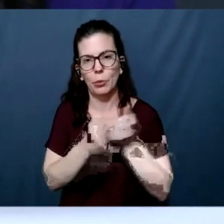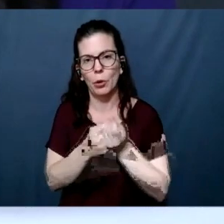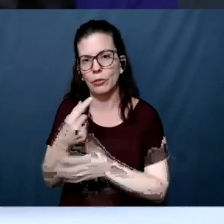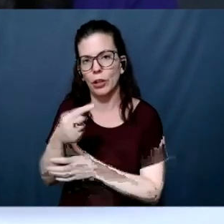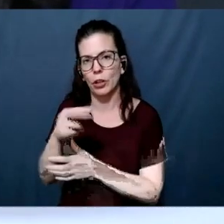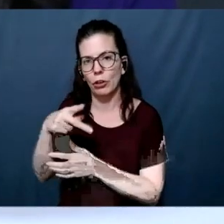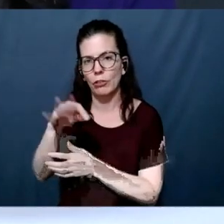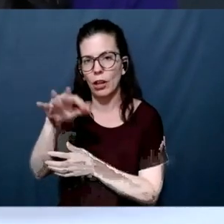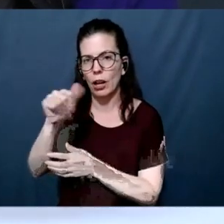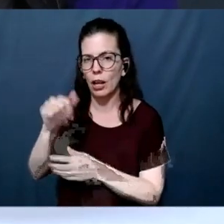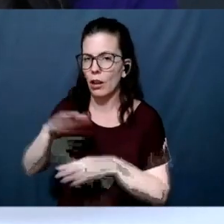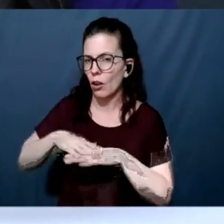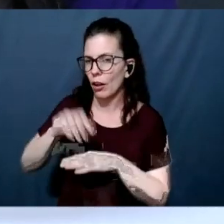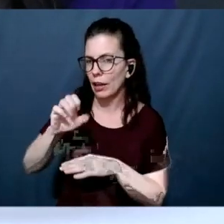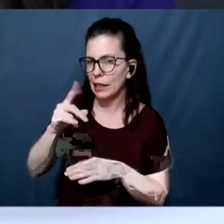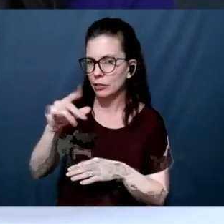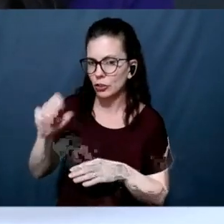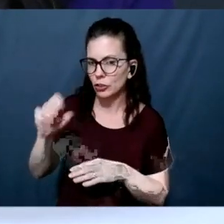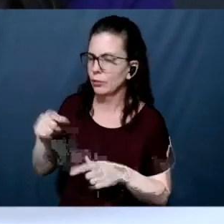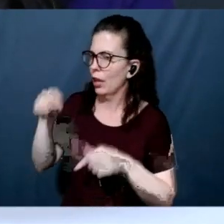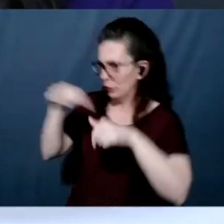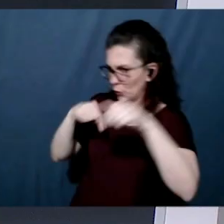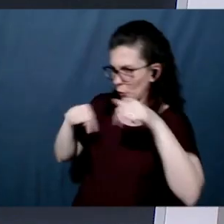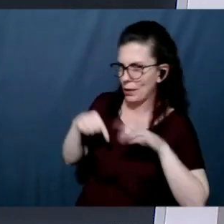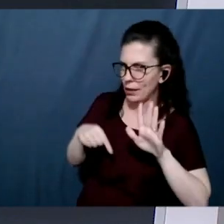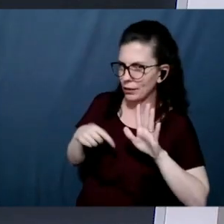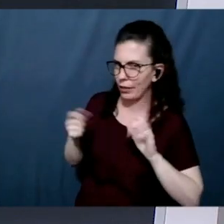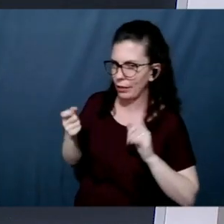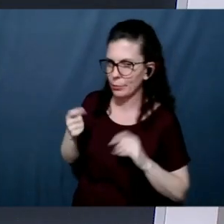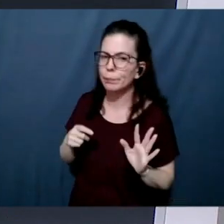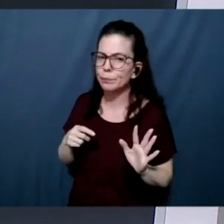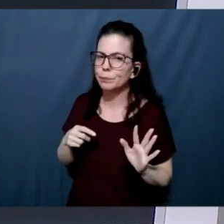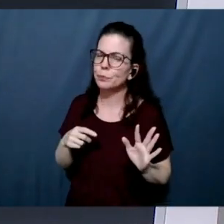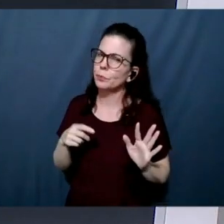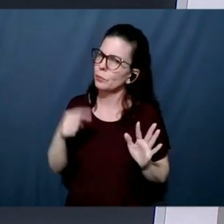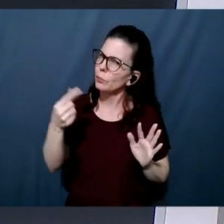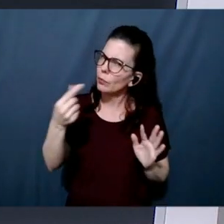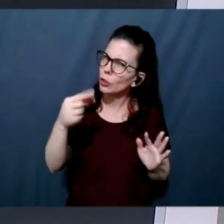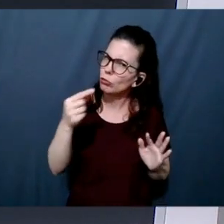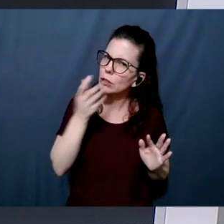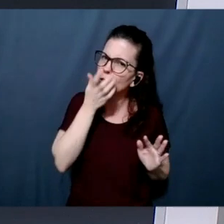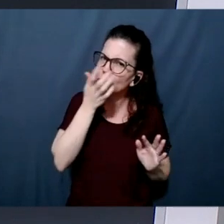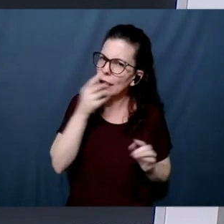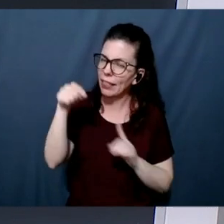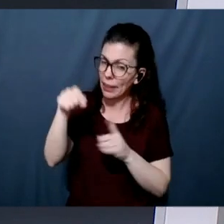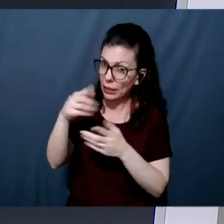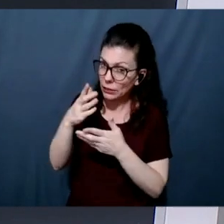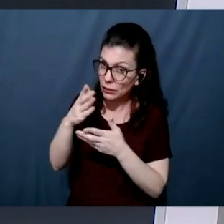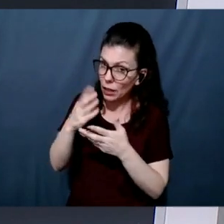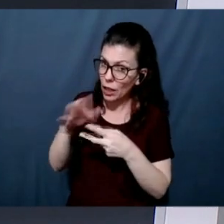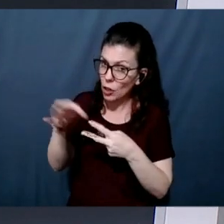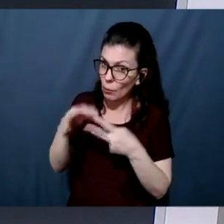So I just want to step back just a little bit. So Greengrass is a component that runs on a device.